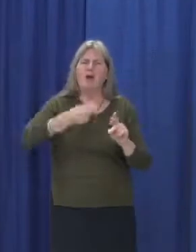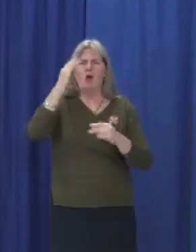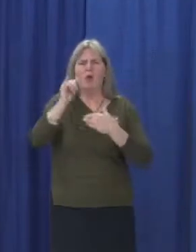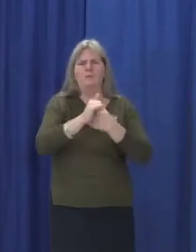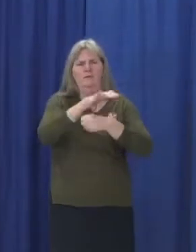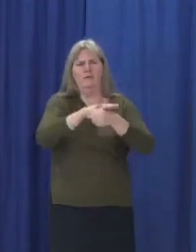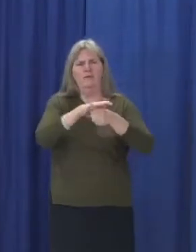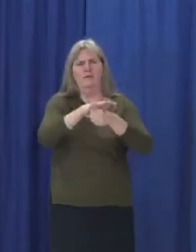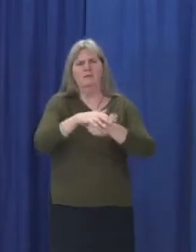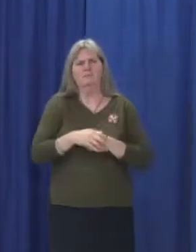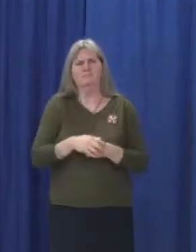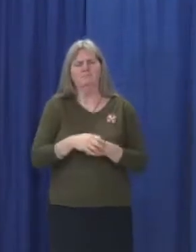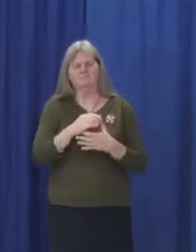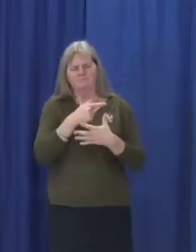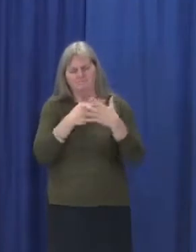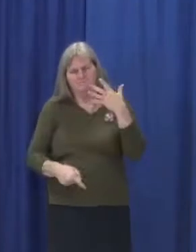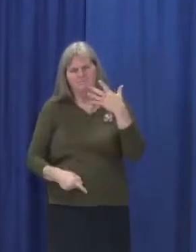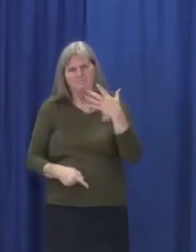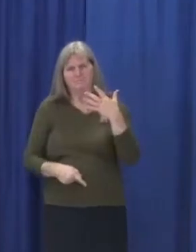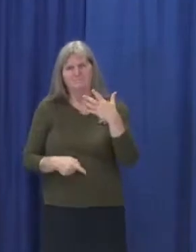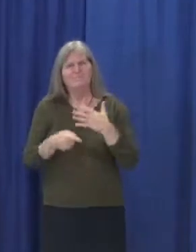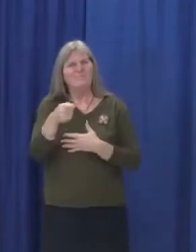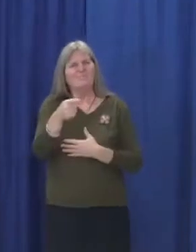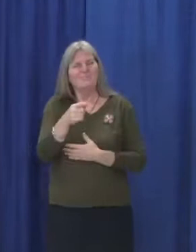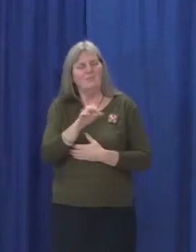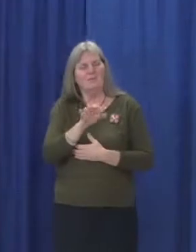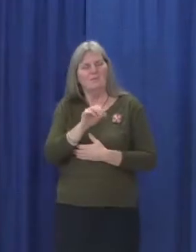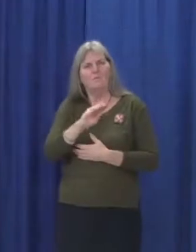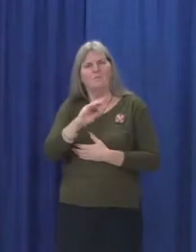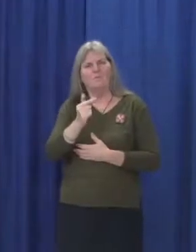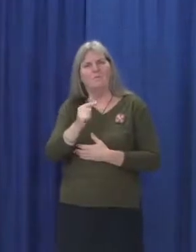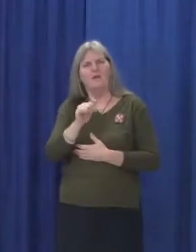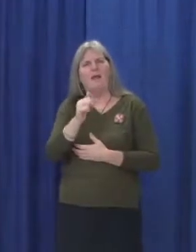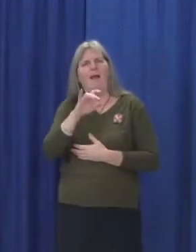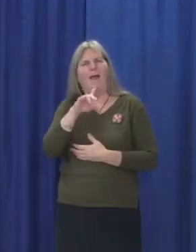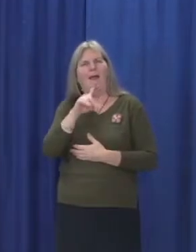risk. You can find the forging ahead